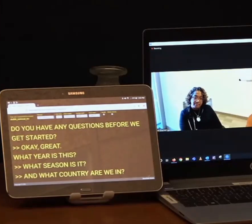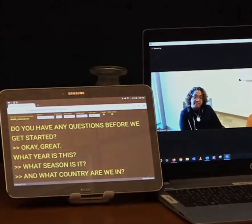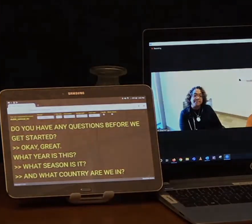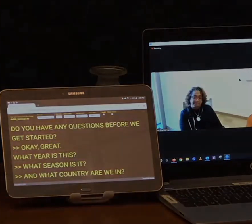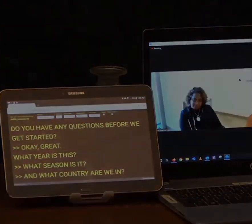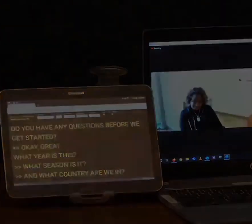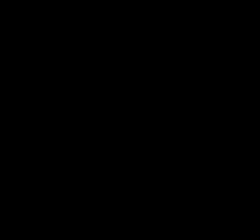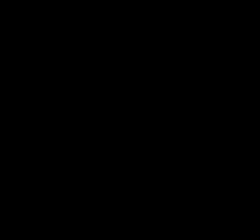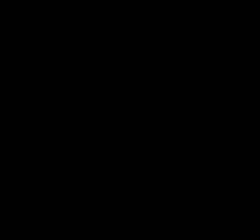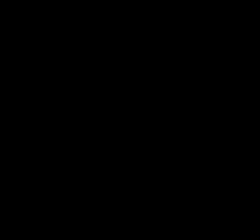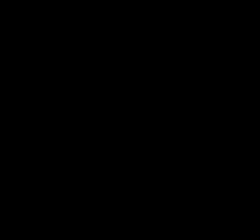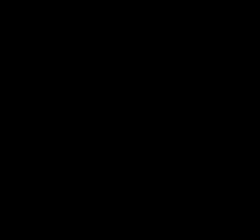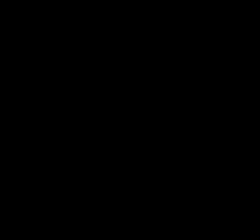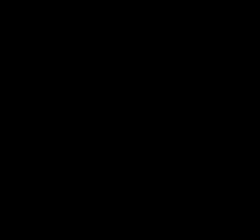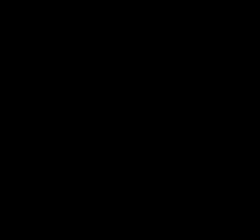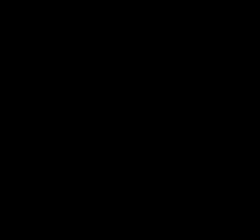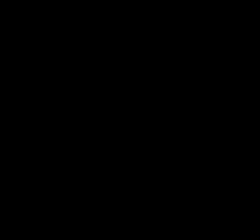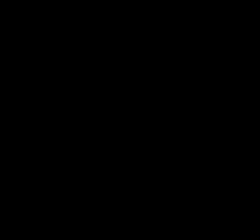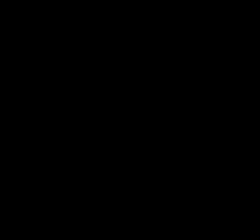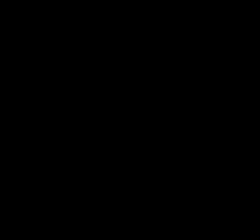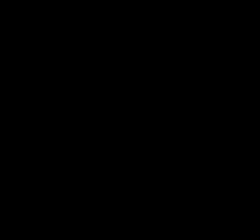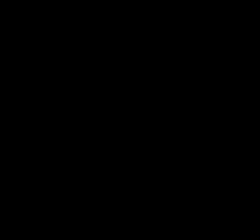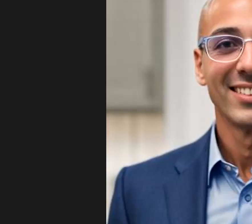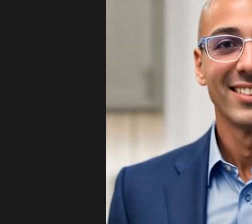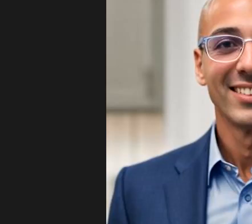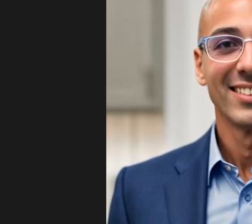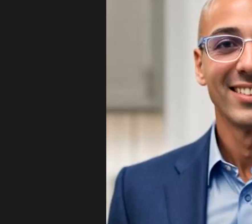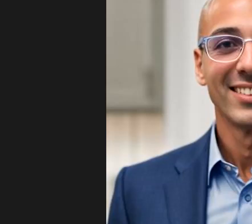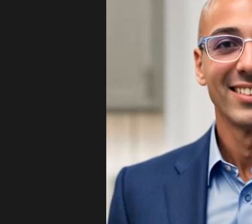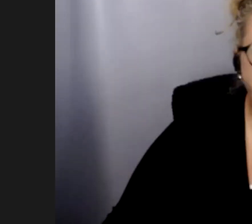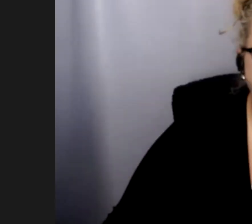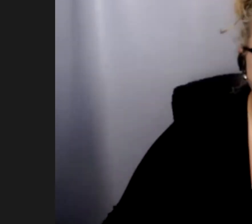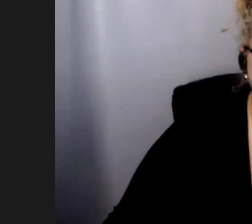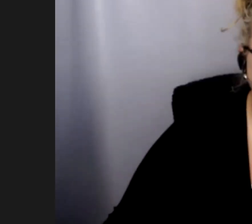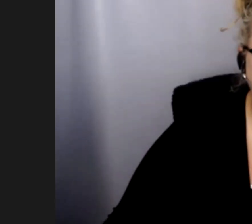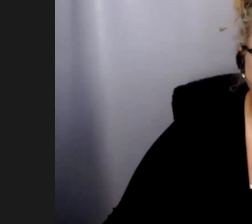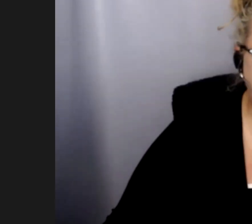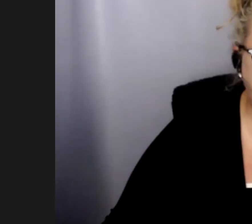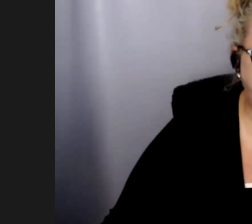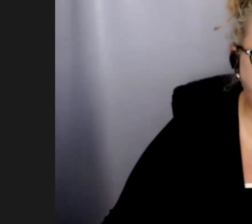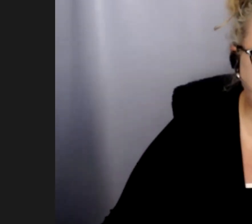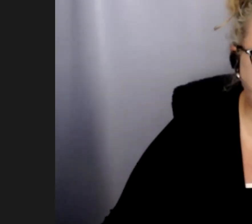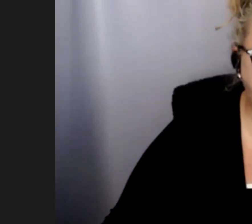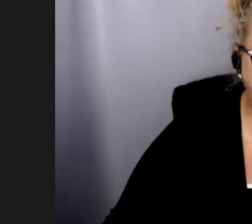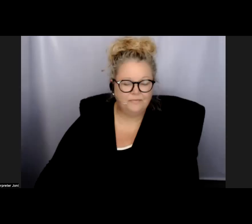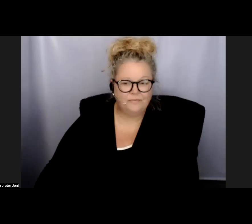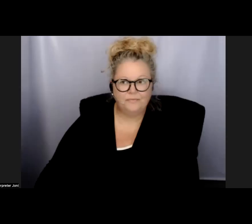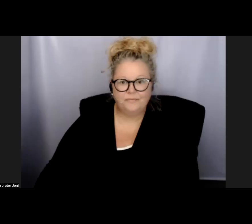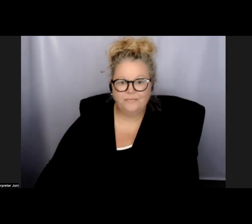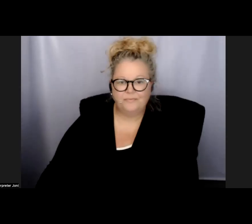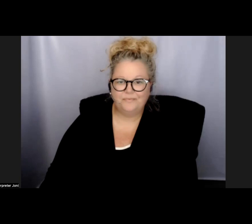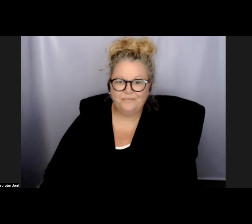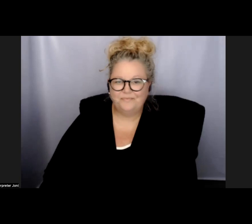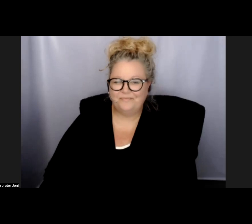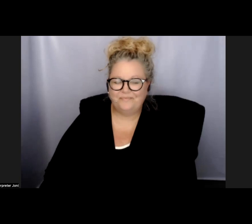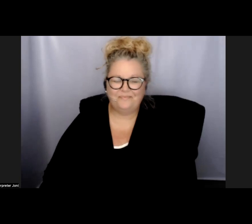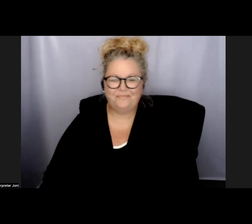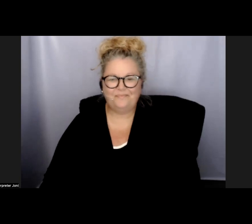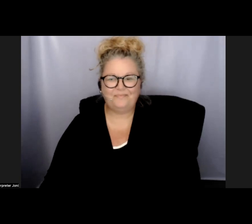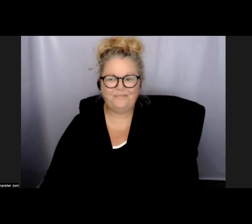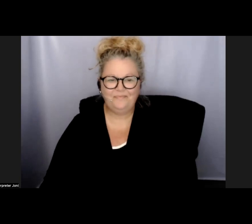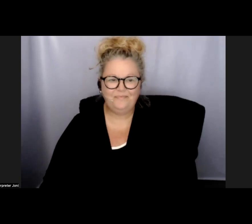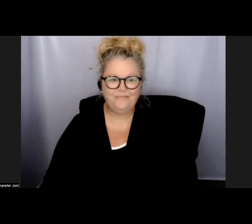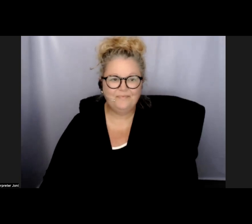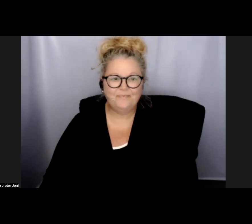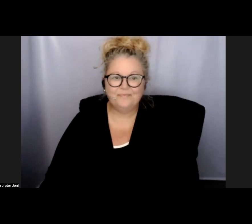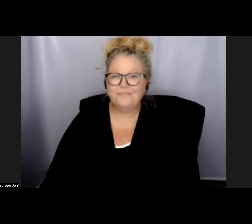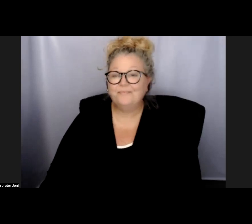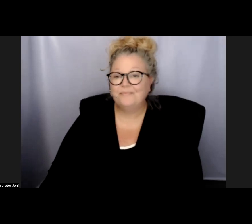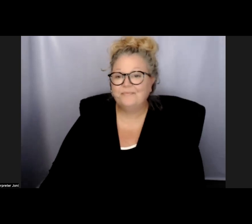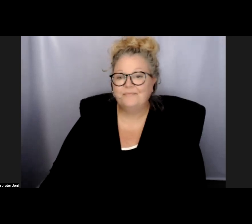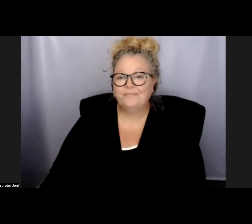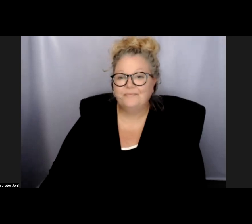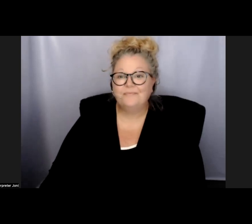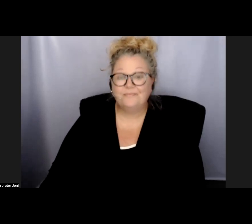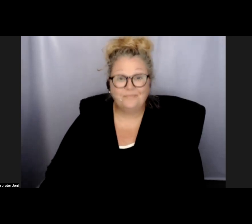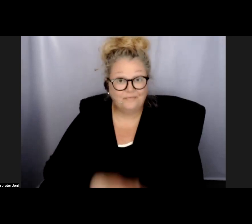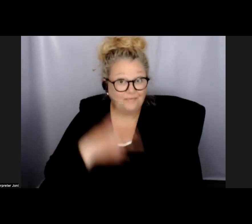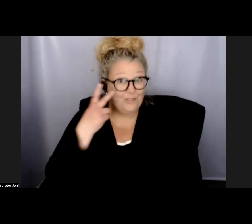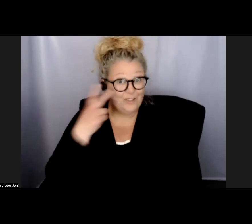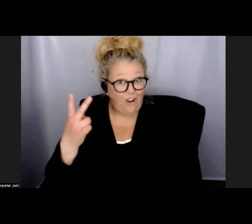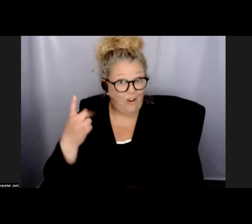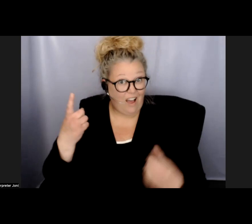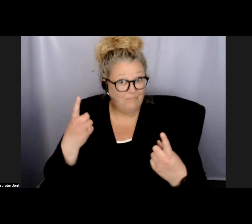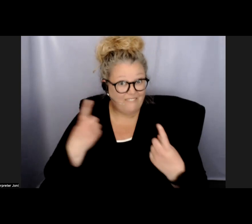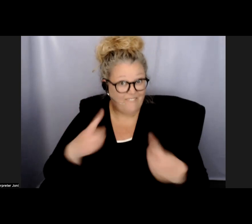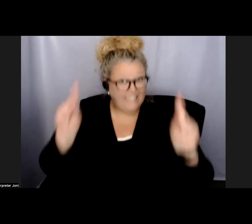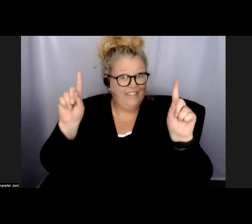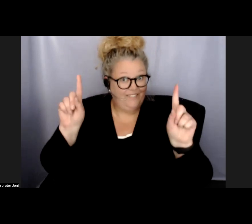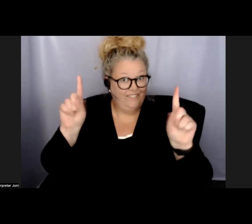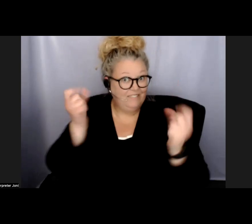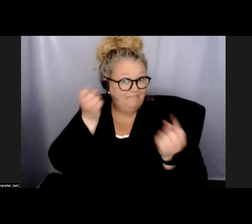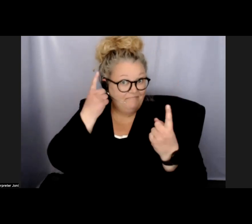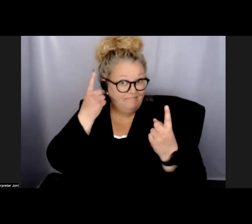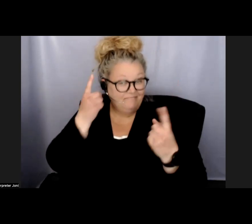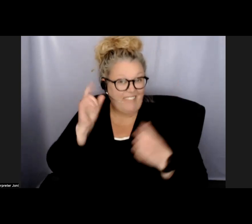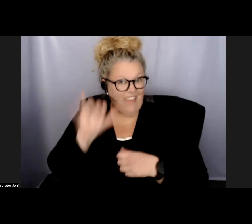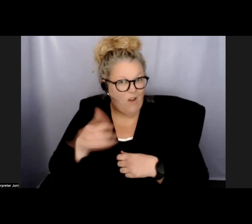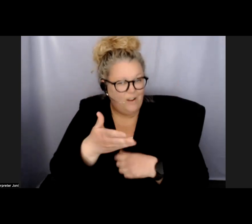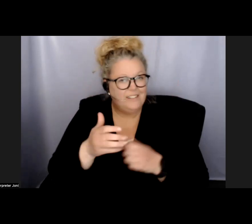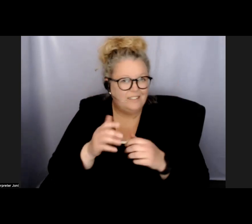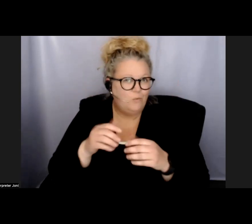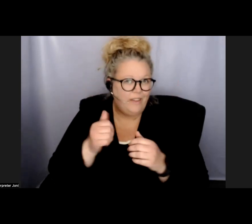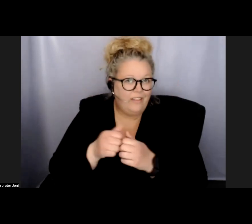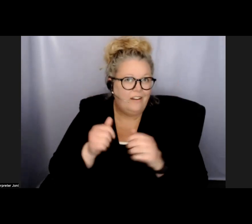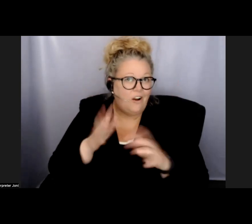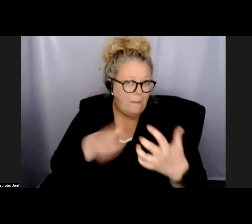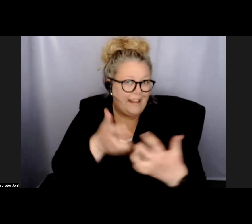America. you saw how effective that was with an accommodation captioning. we will